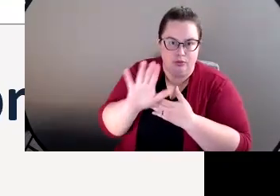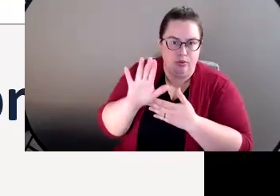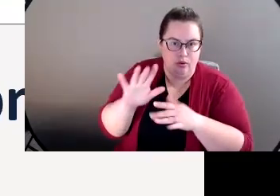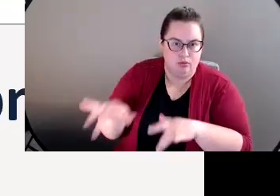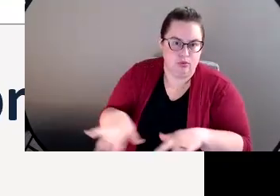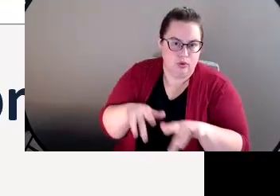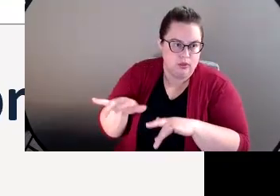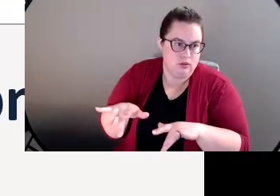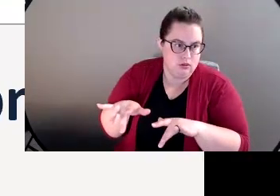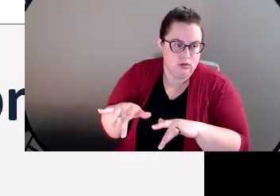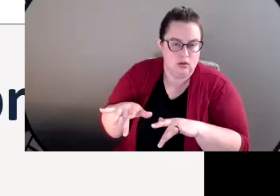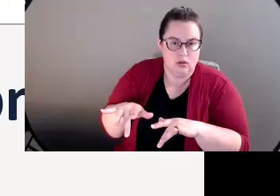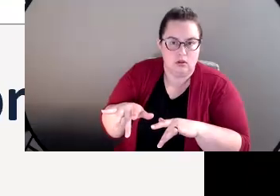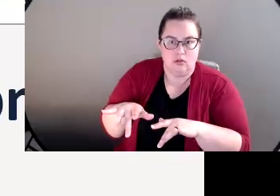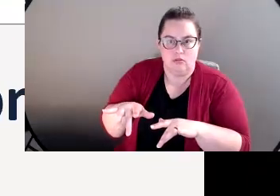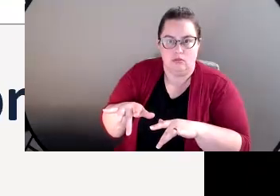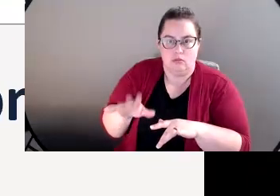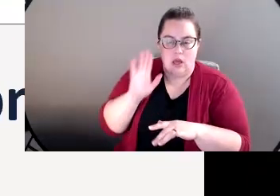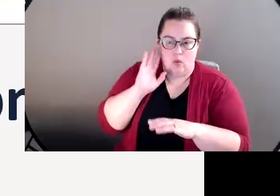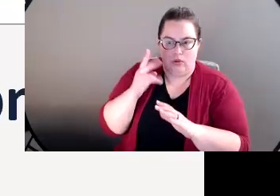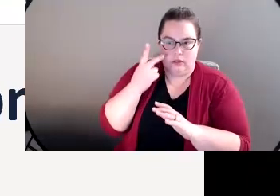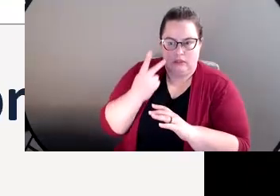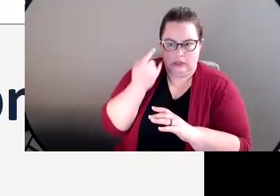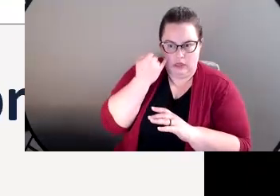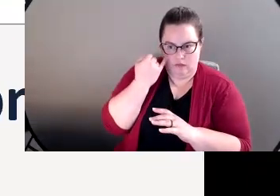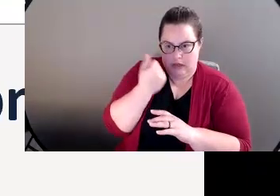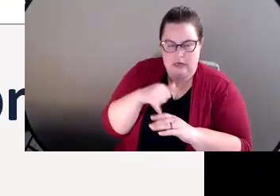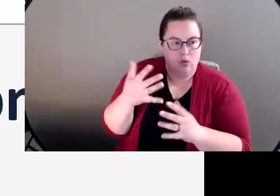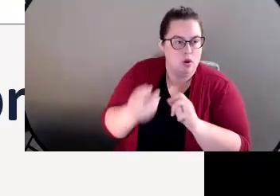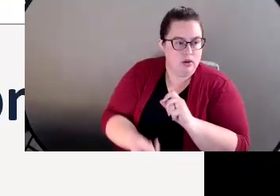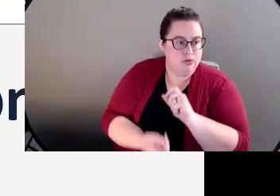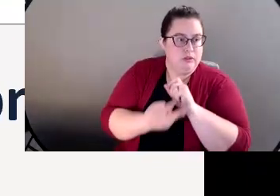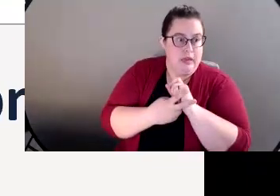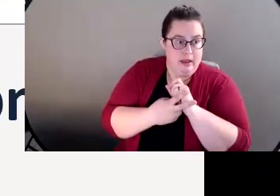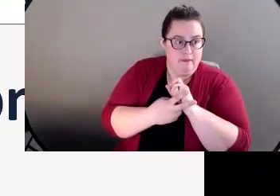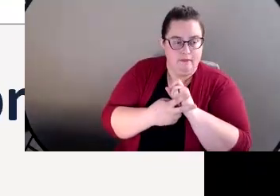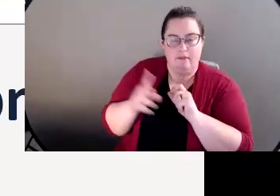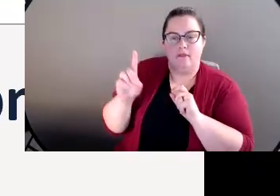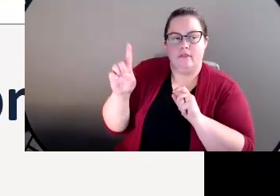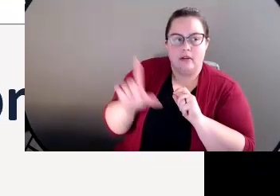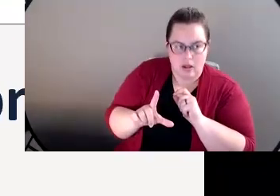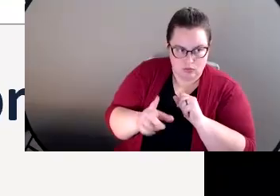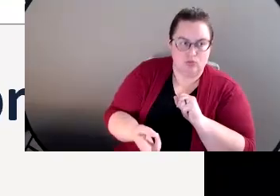to see if there are any that you may want to save. You want to make sure that you download those and save them elsewhere.